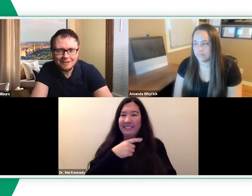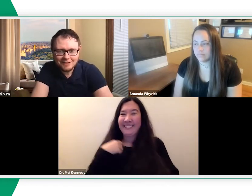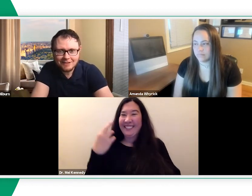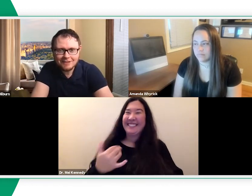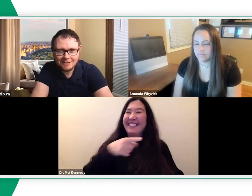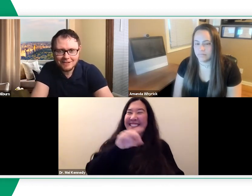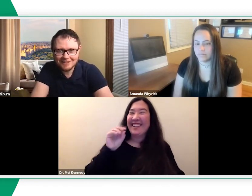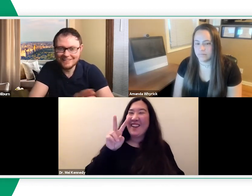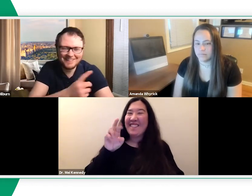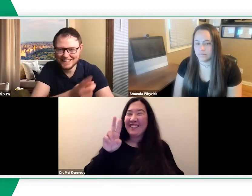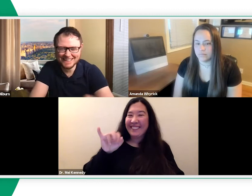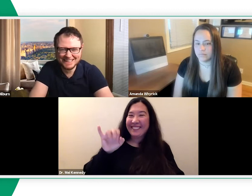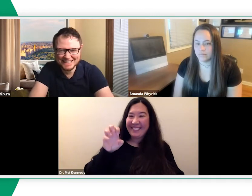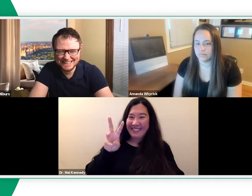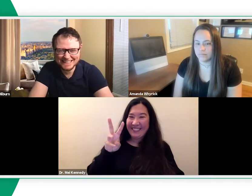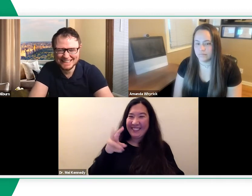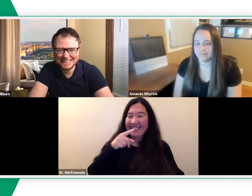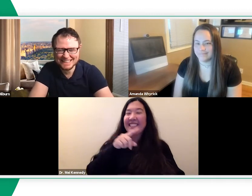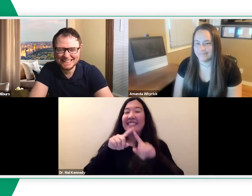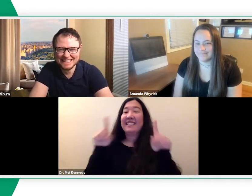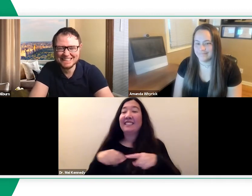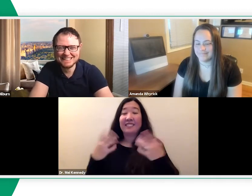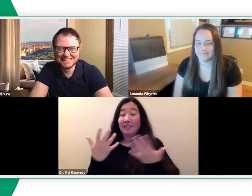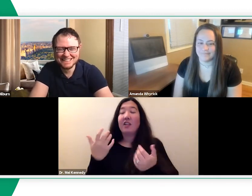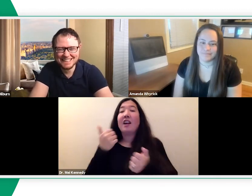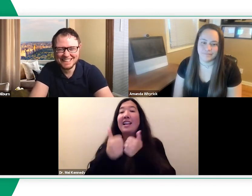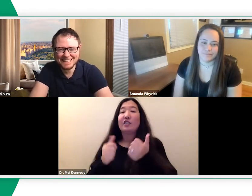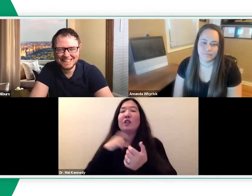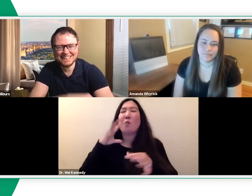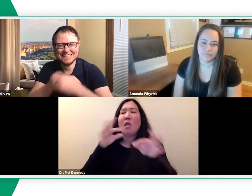I just realized I was pointing to the wrong side of the screen. So, yes,